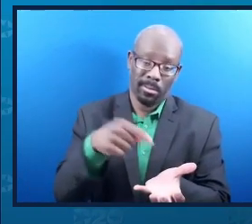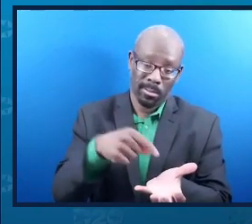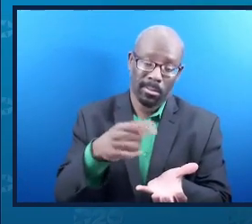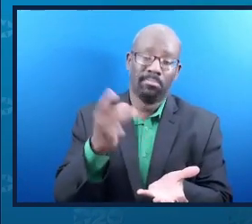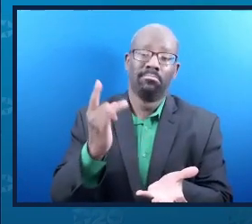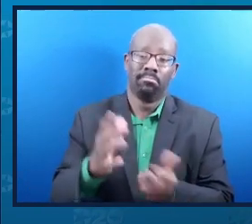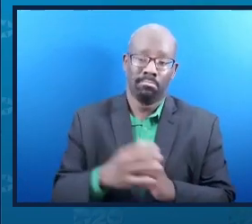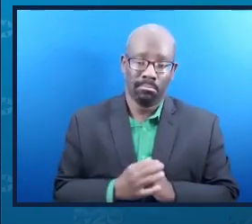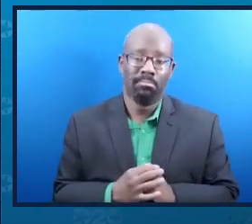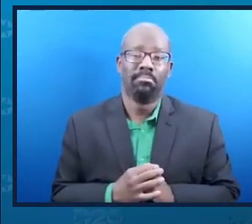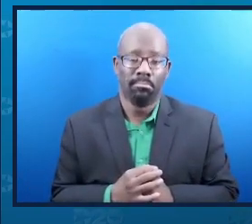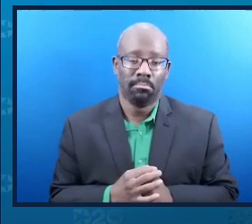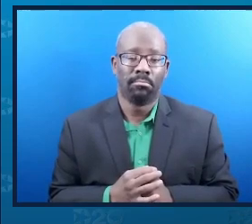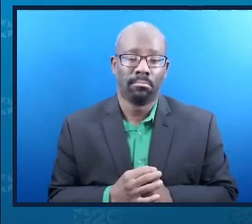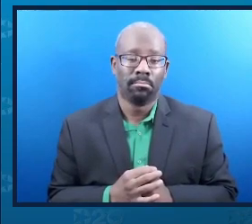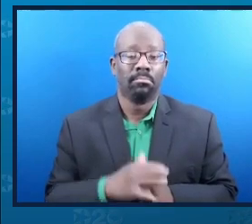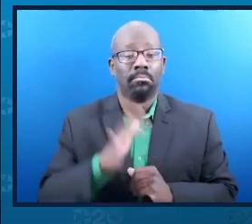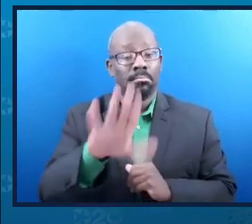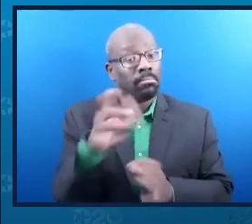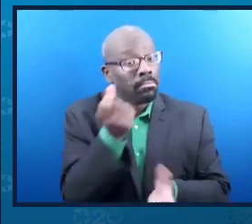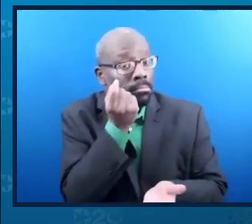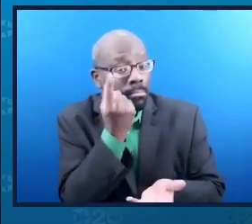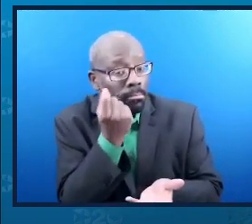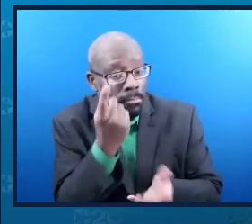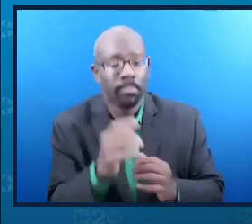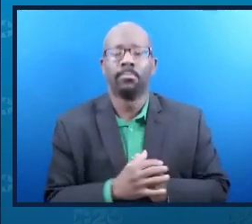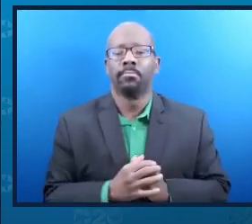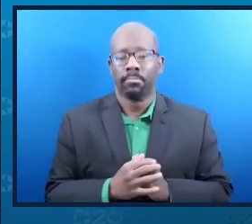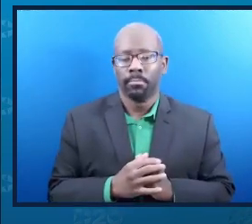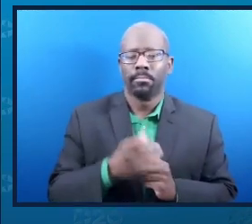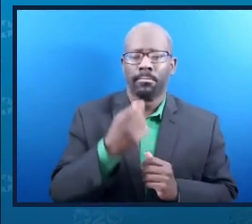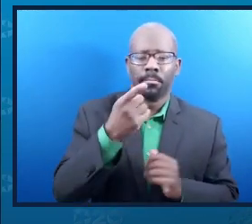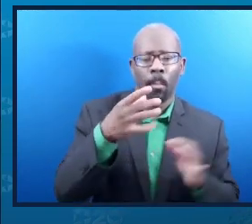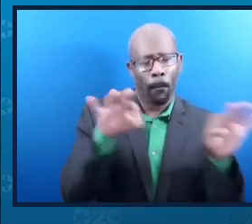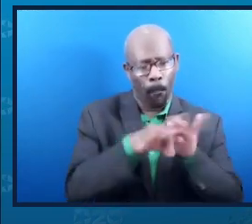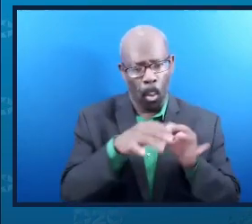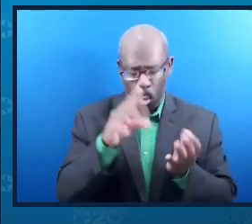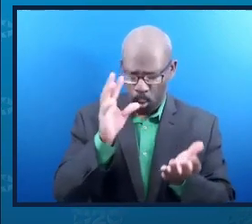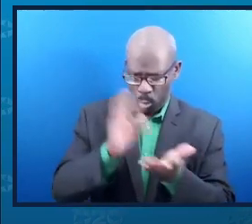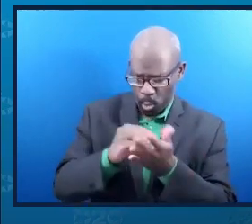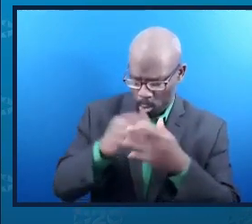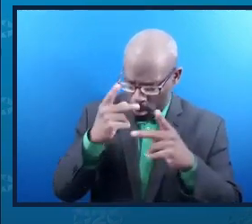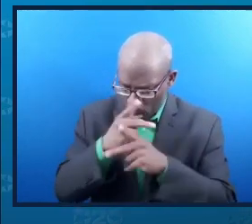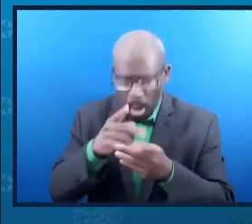THE MILLIONS OF PAGES OF SCIENTIFIC EVIDENCE ON CLIMATE